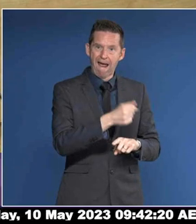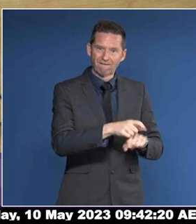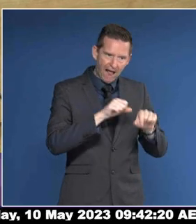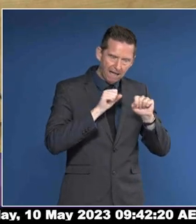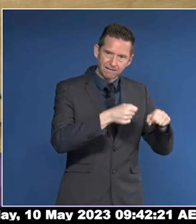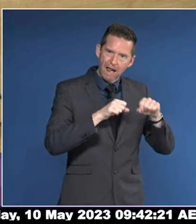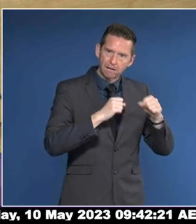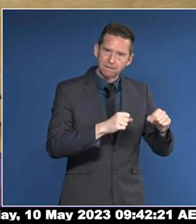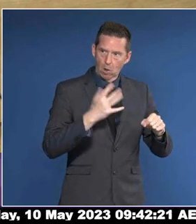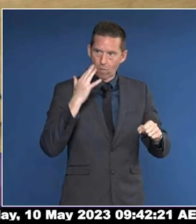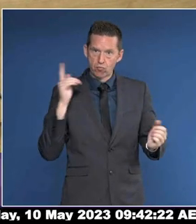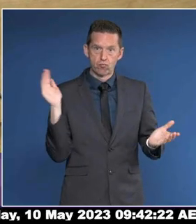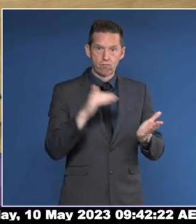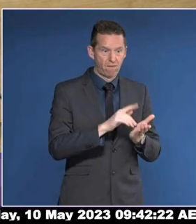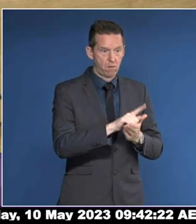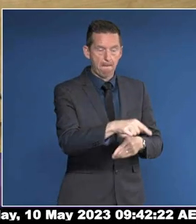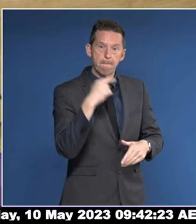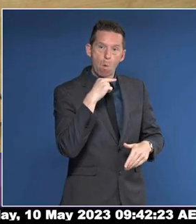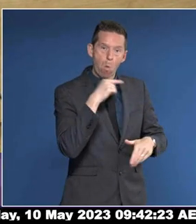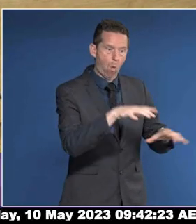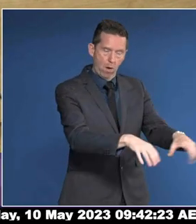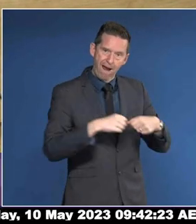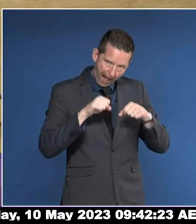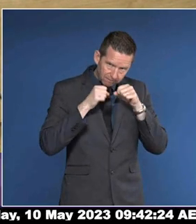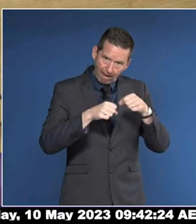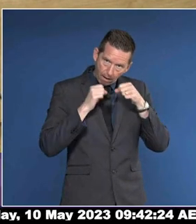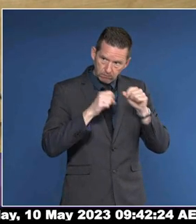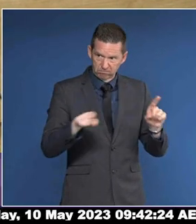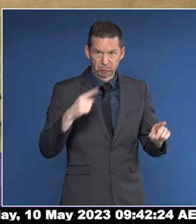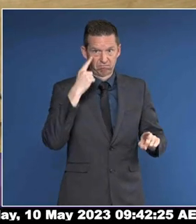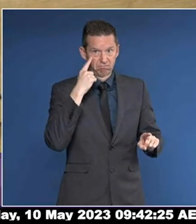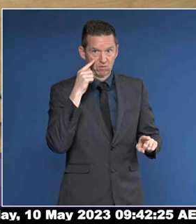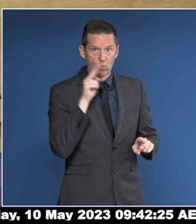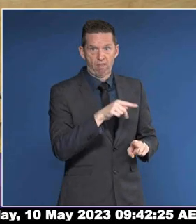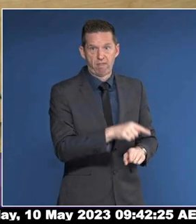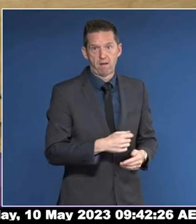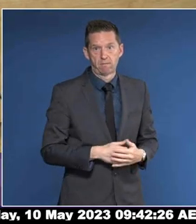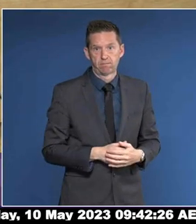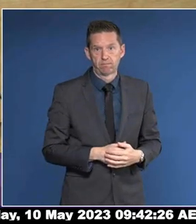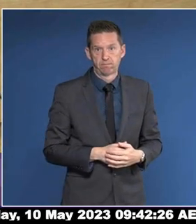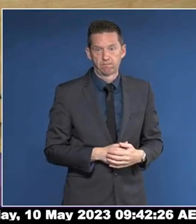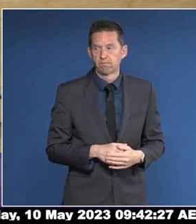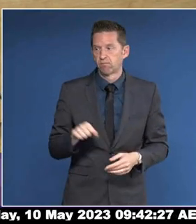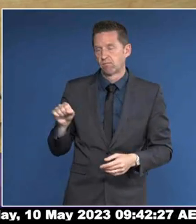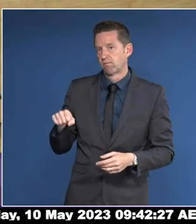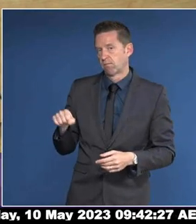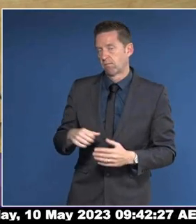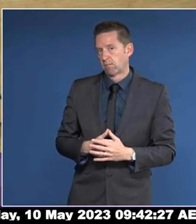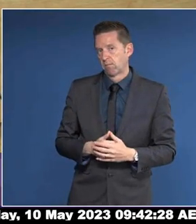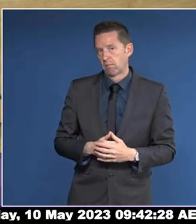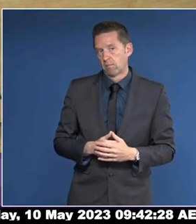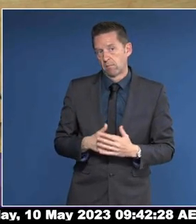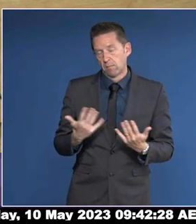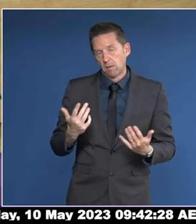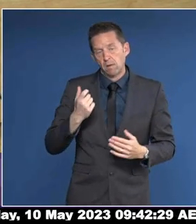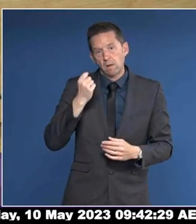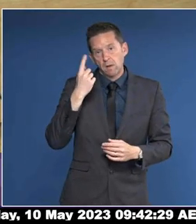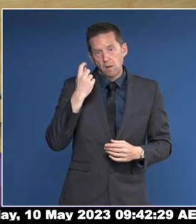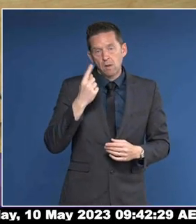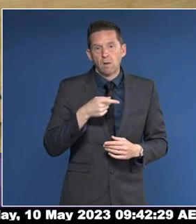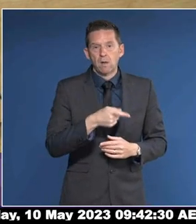arrival." Now, accepting at this stage that Kaleb was by then, I think,